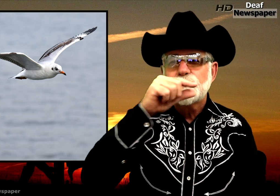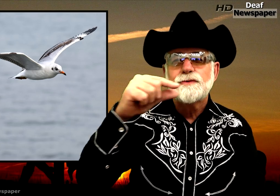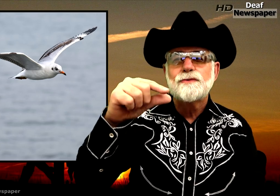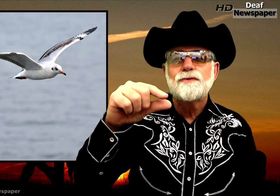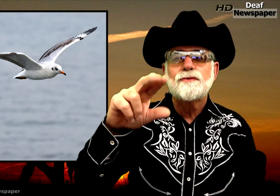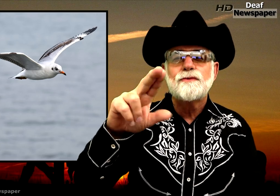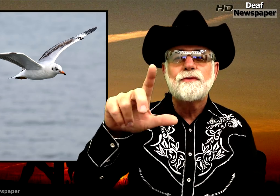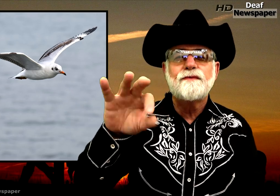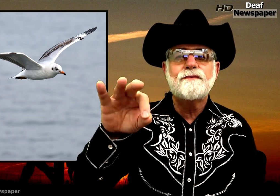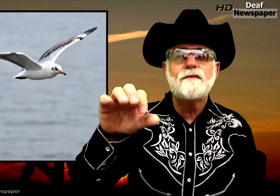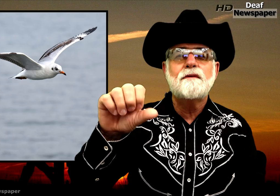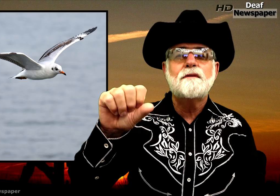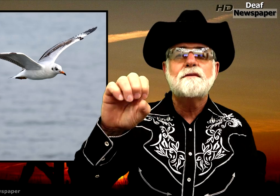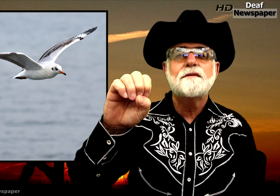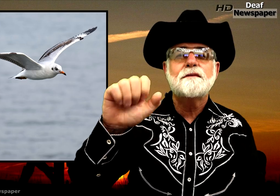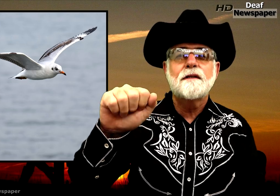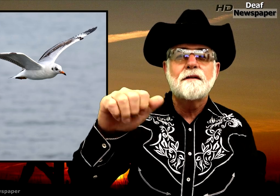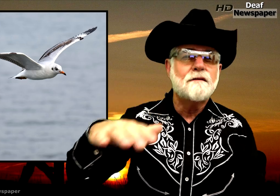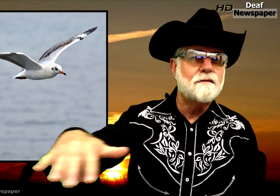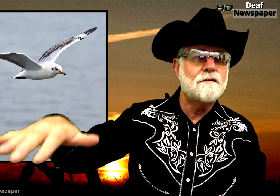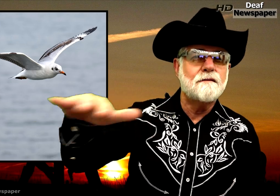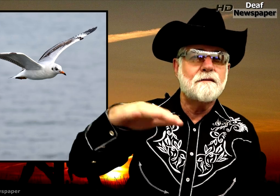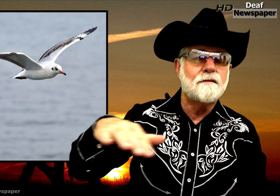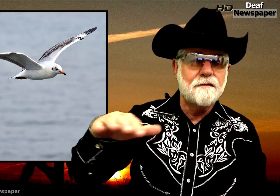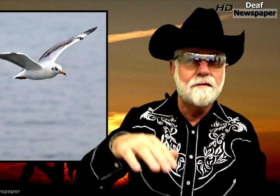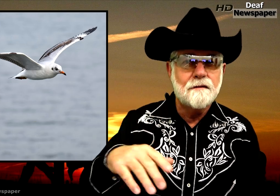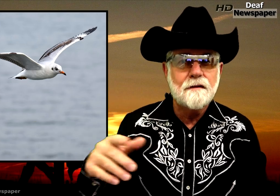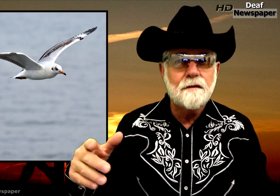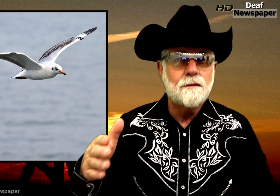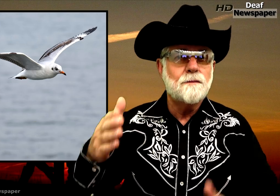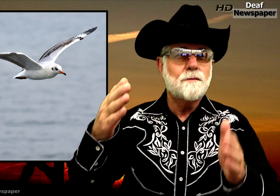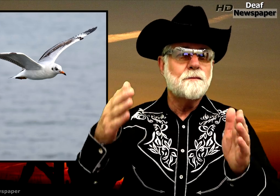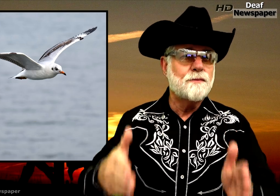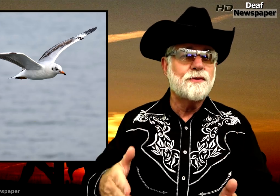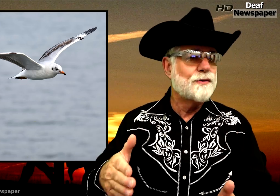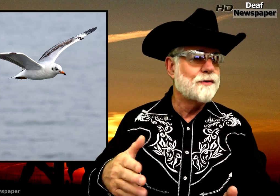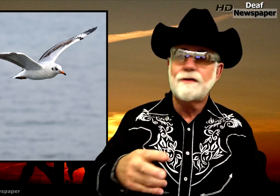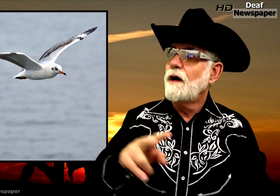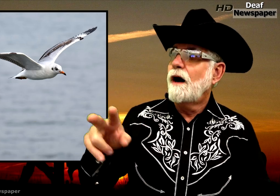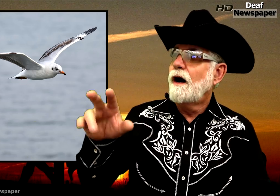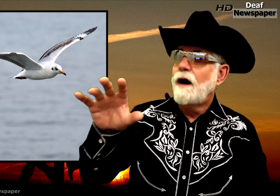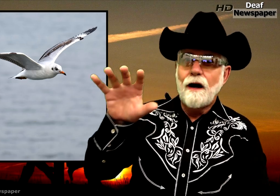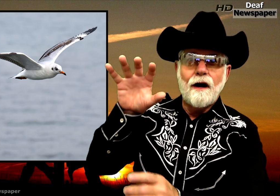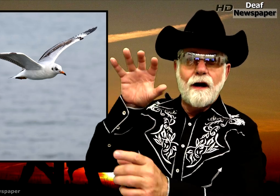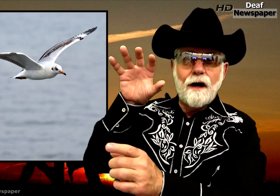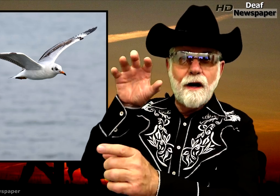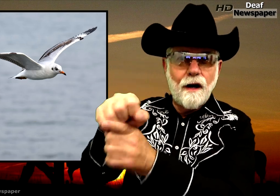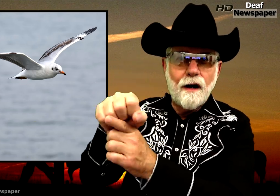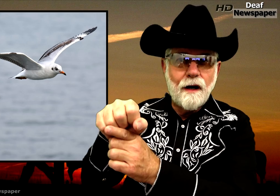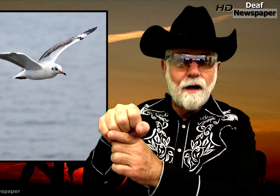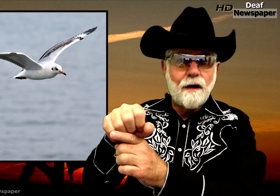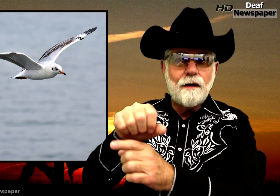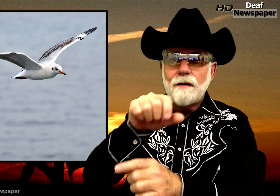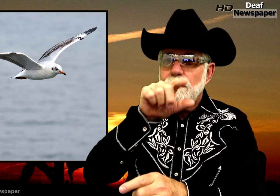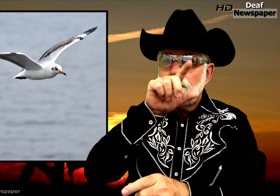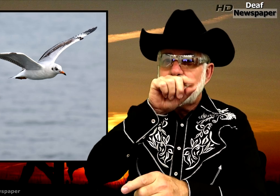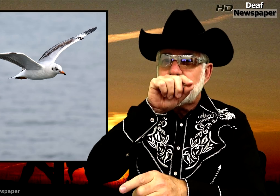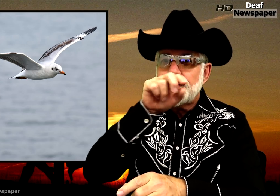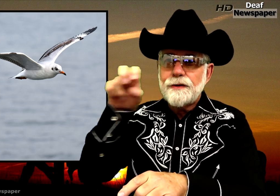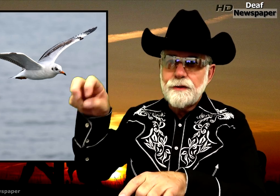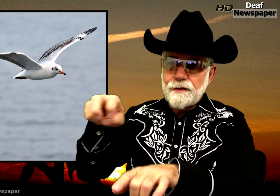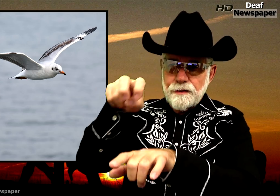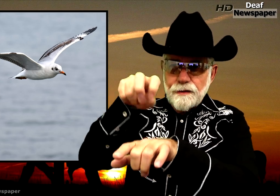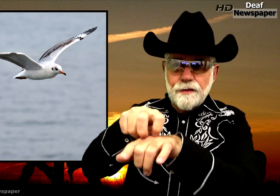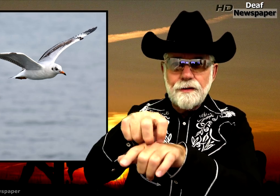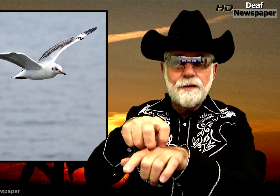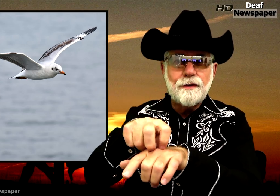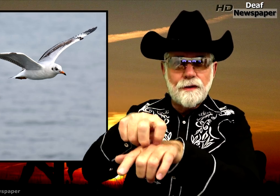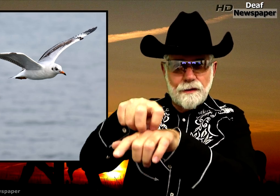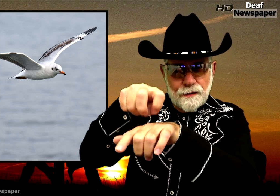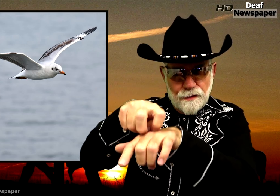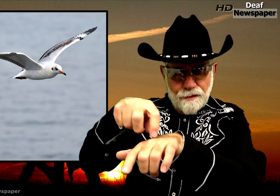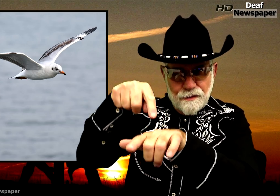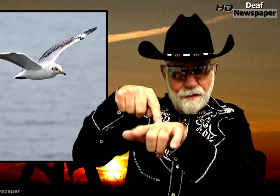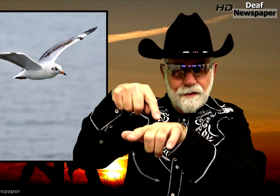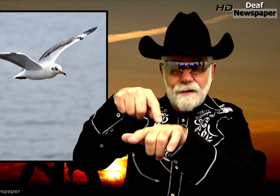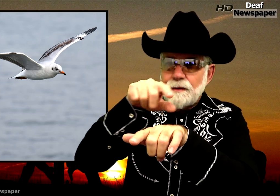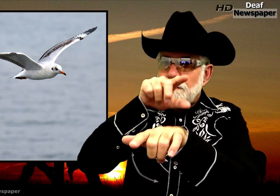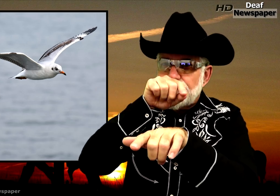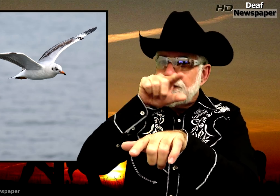These are seagulls from the Gulf Sea. This bird sat down on the back of another Gull.